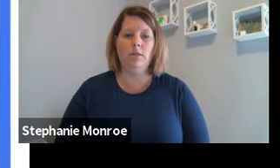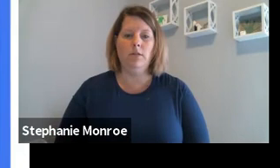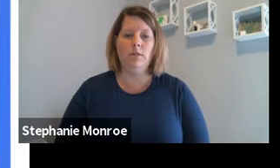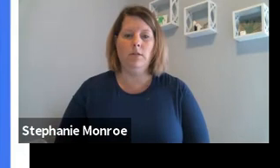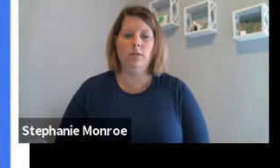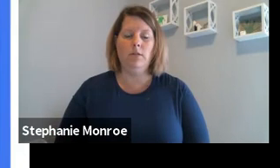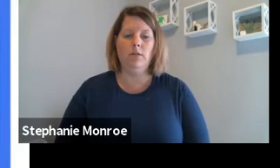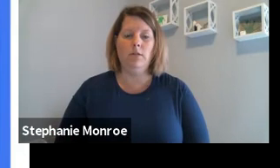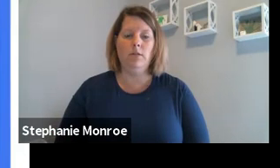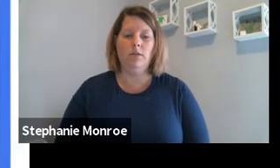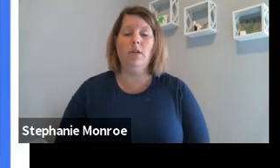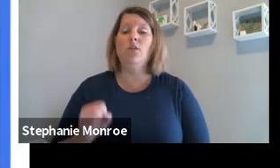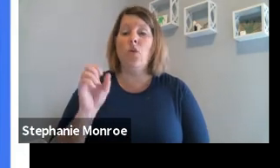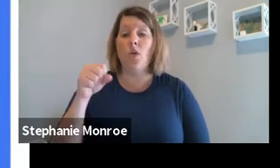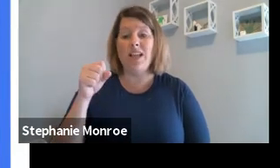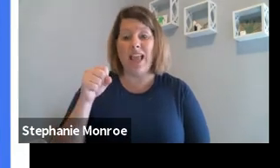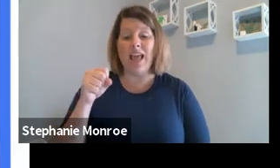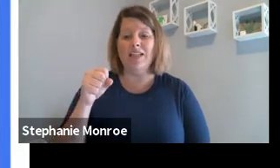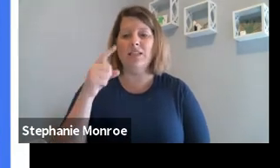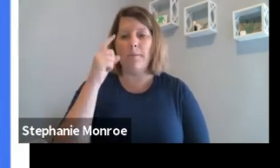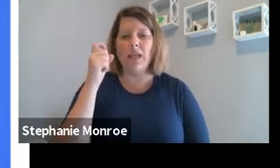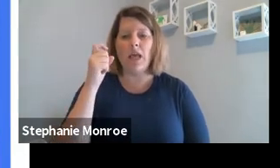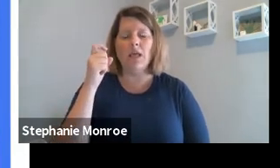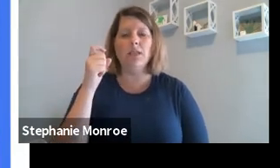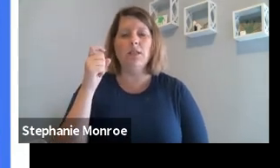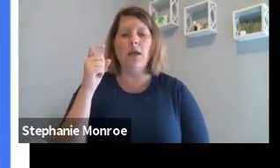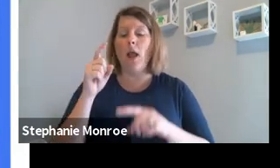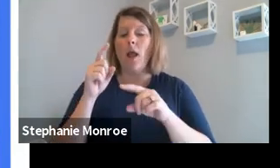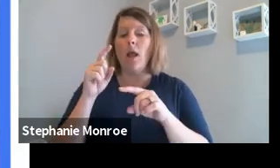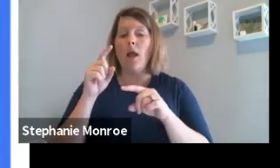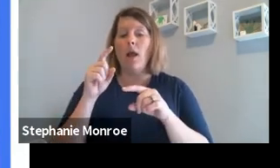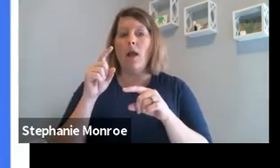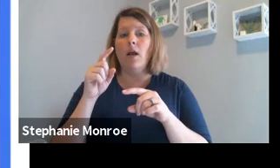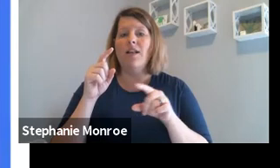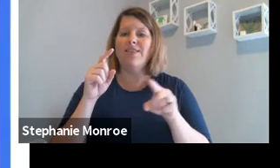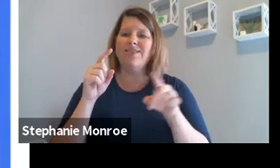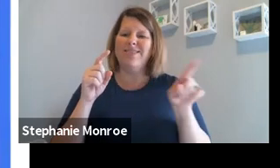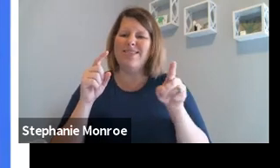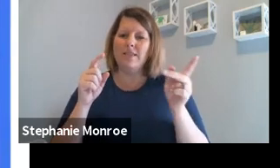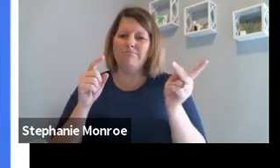So Yes, it does, because basically they have a child in common, which is the only exception